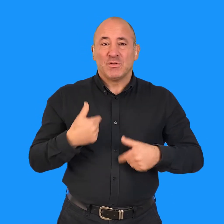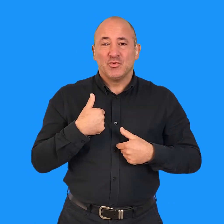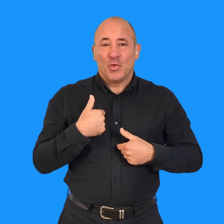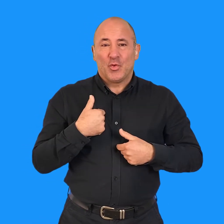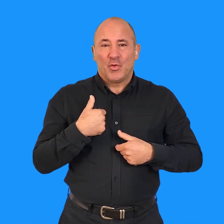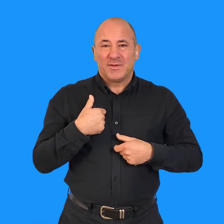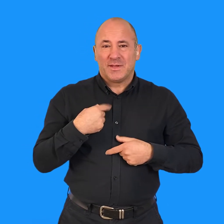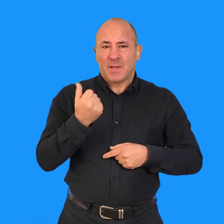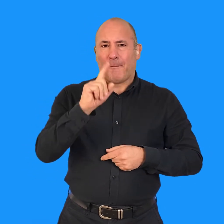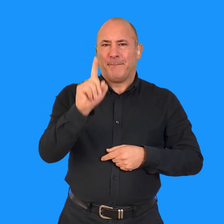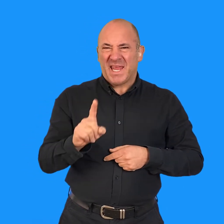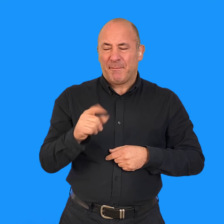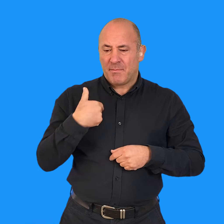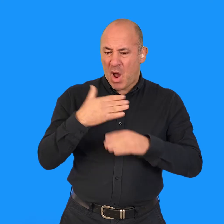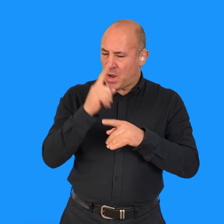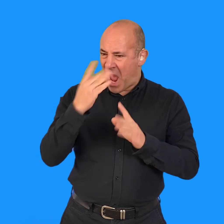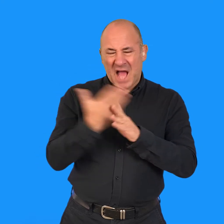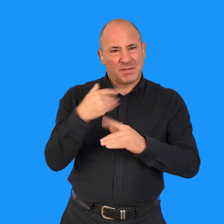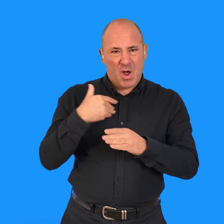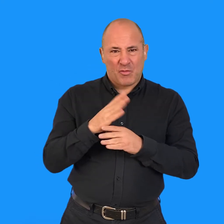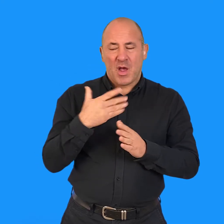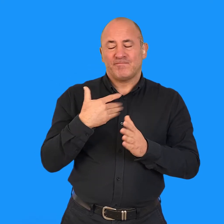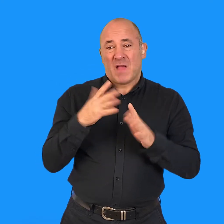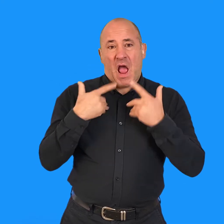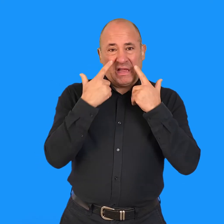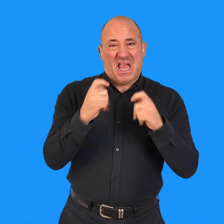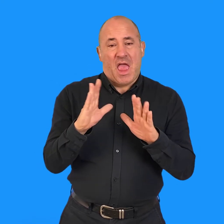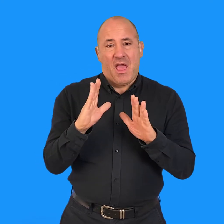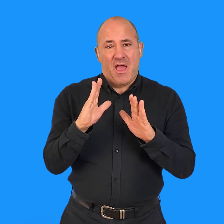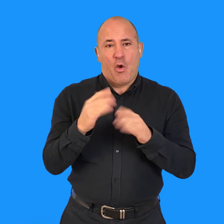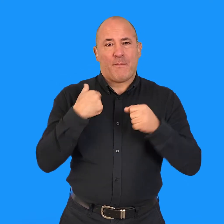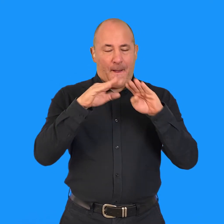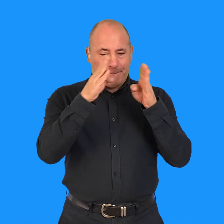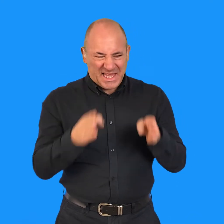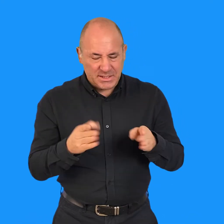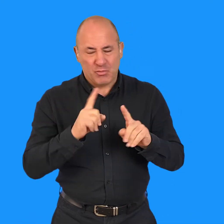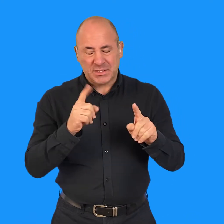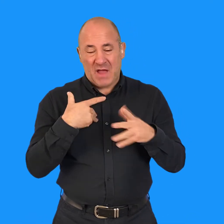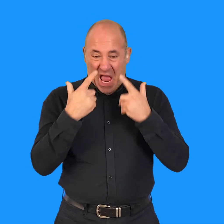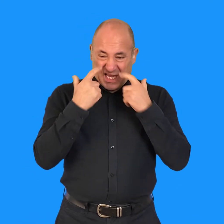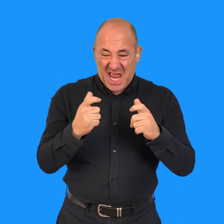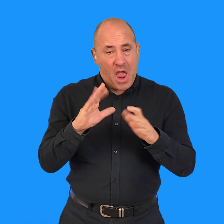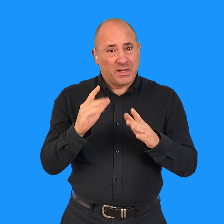that you should care if you're excluding people from your work or from your building or from wherever.